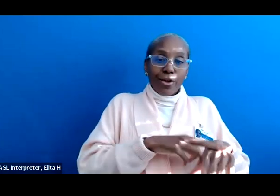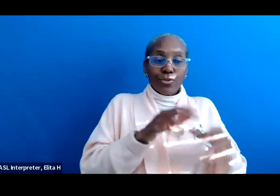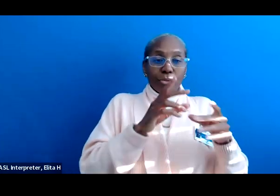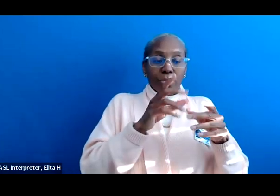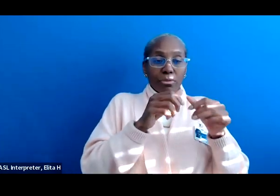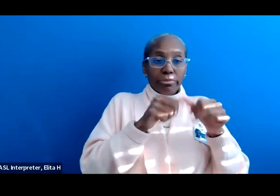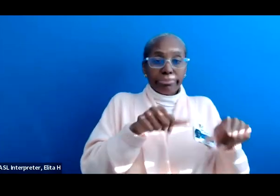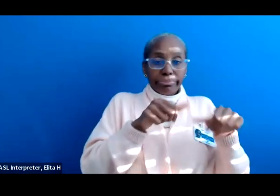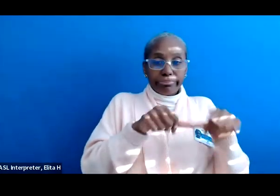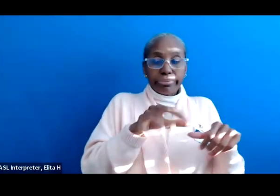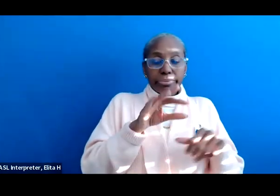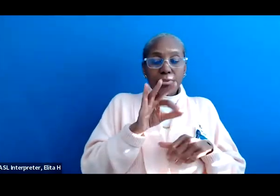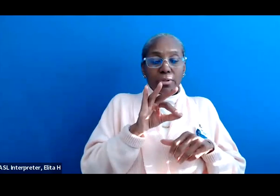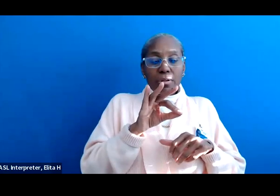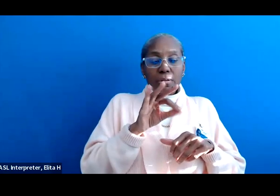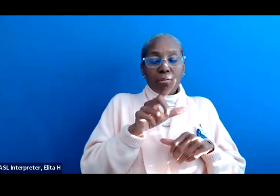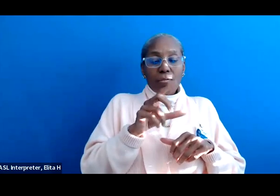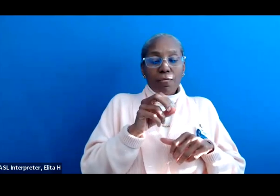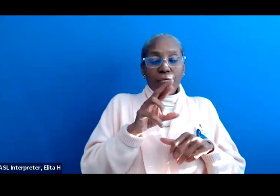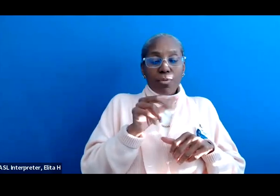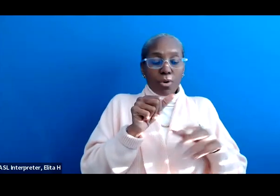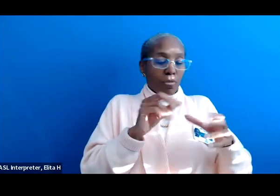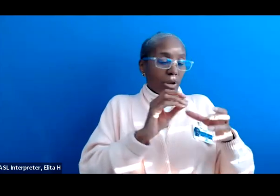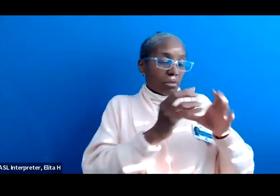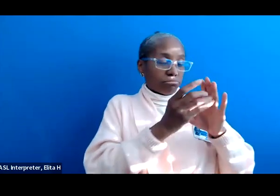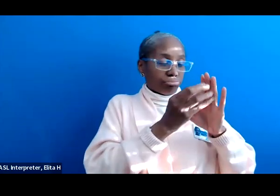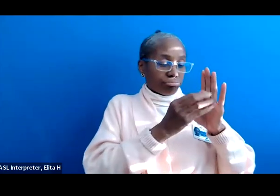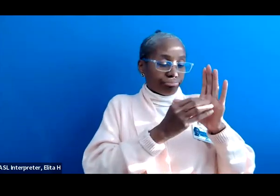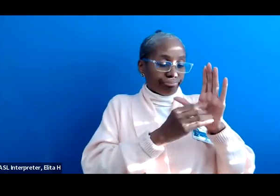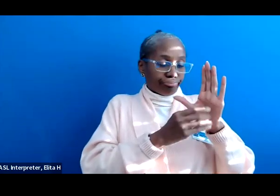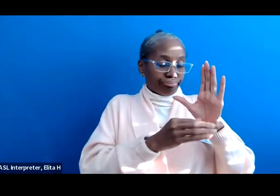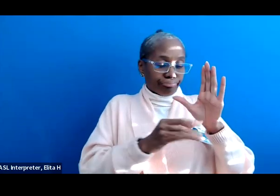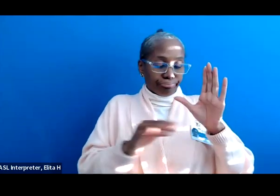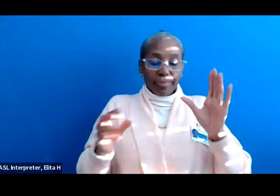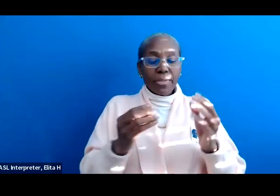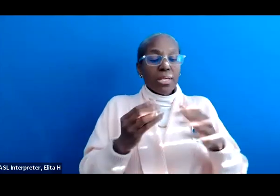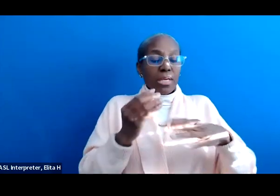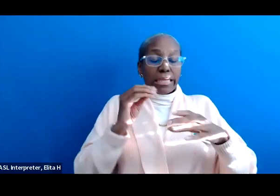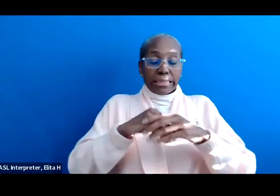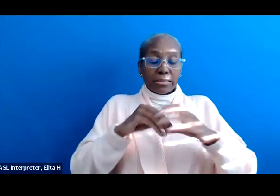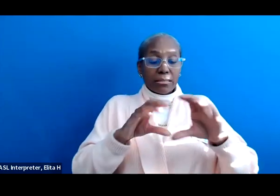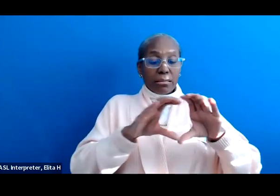It kind of affects those little tiny fibers, the cilia it's called in the